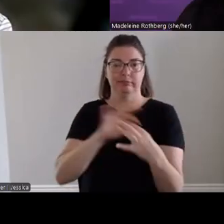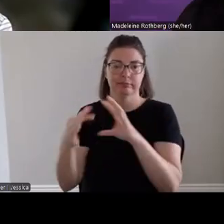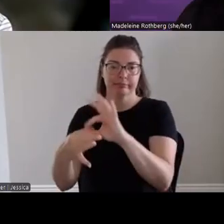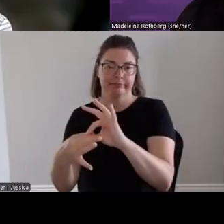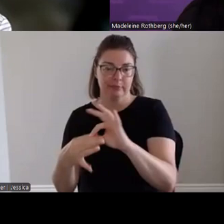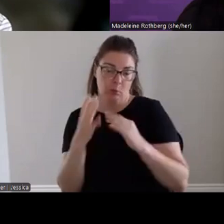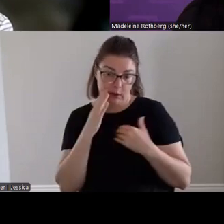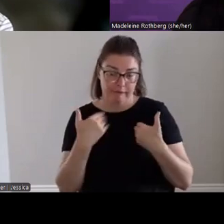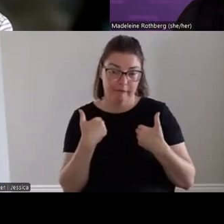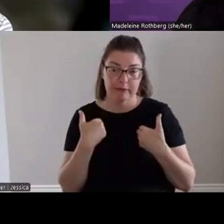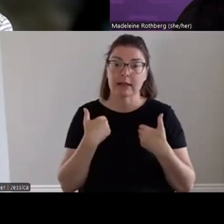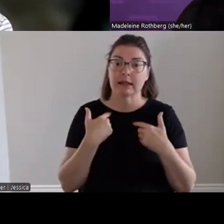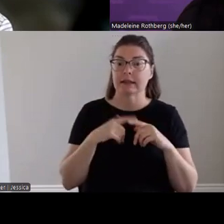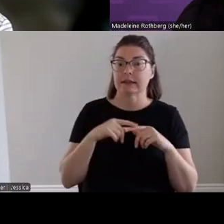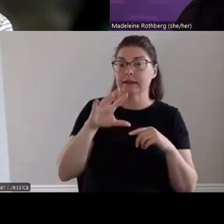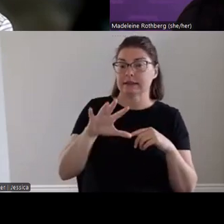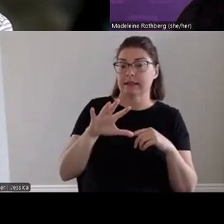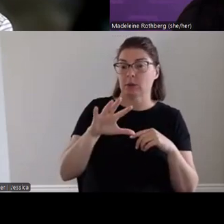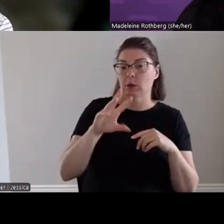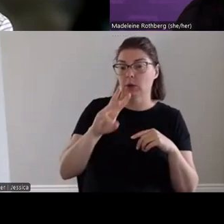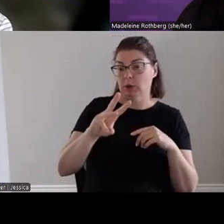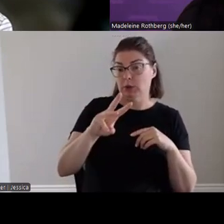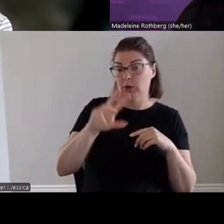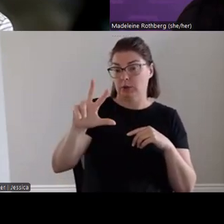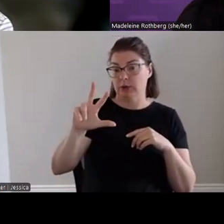The W3C group is focused mostly on EPUB.